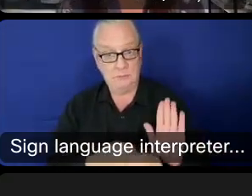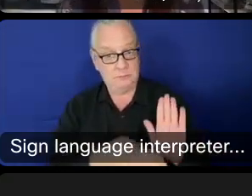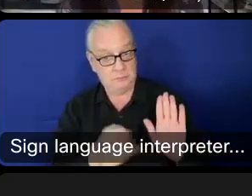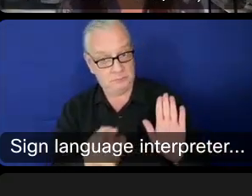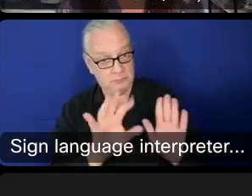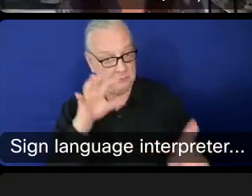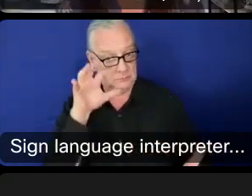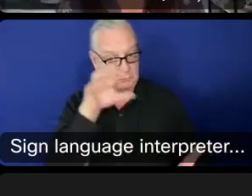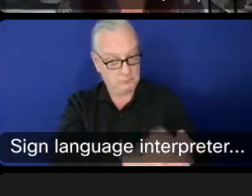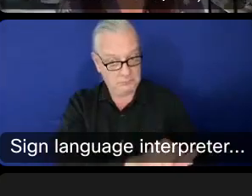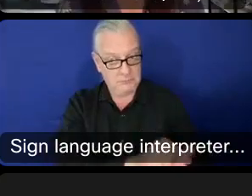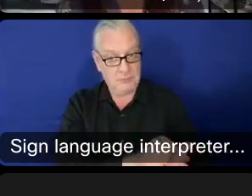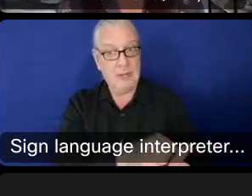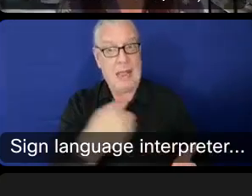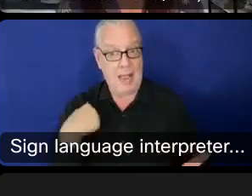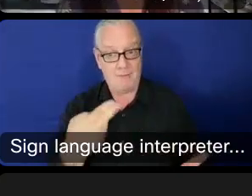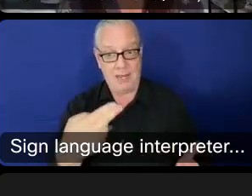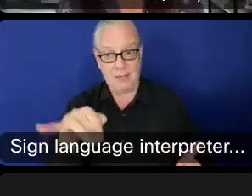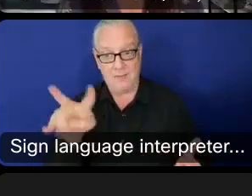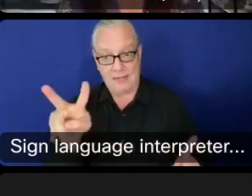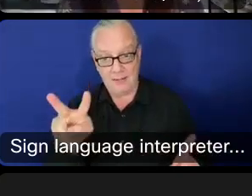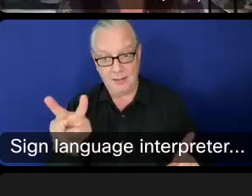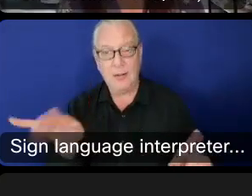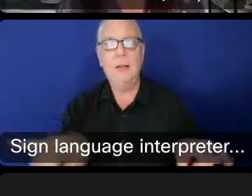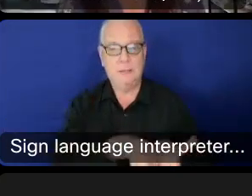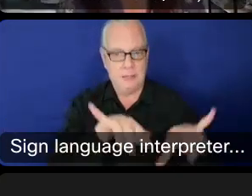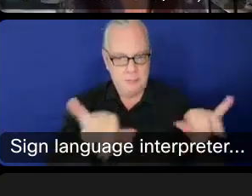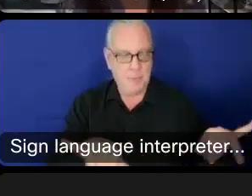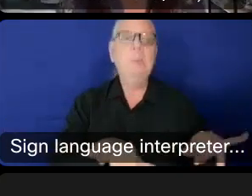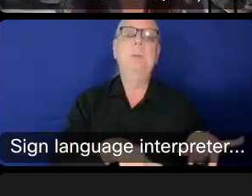they were concurrently diagnosed with AIDS. And so what that